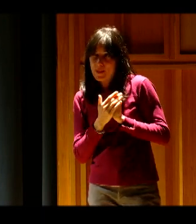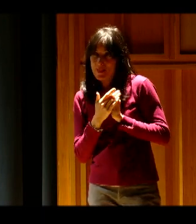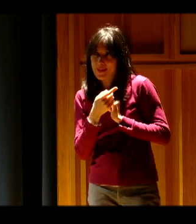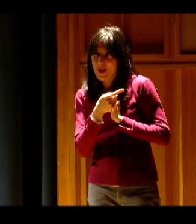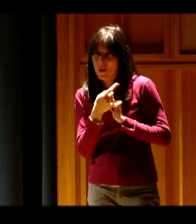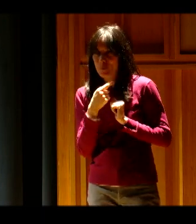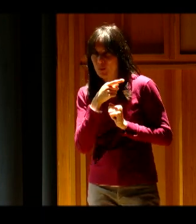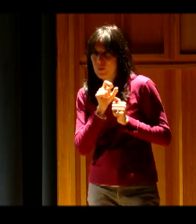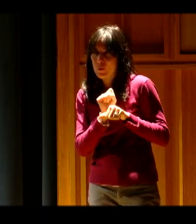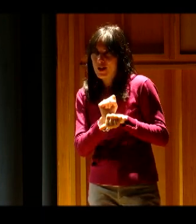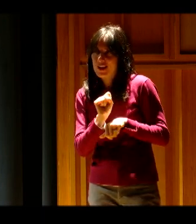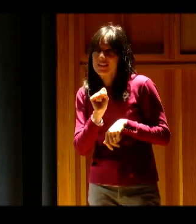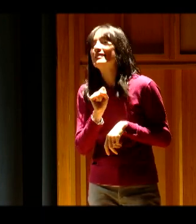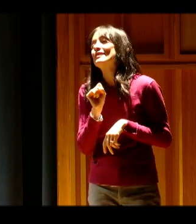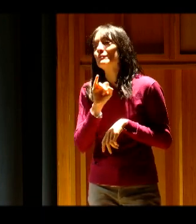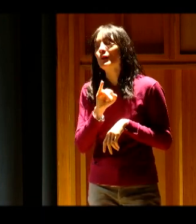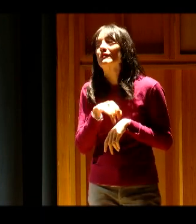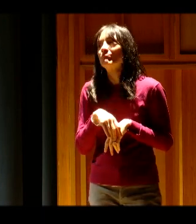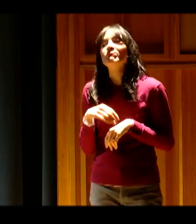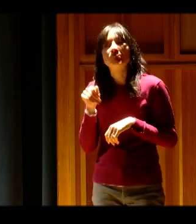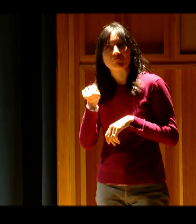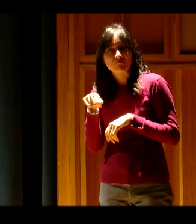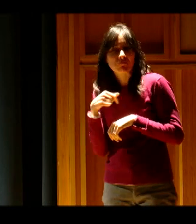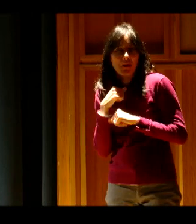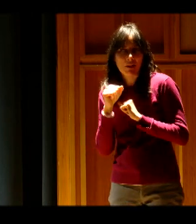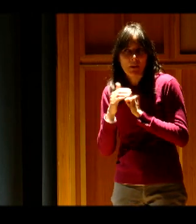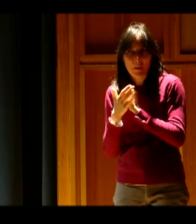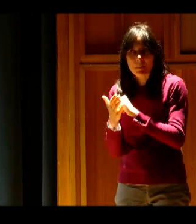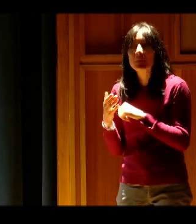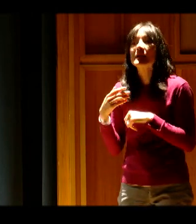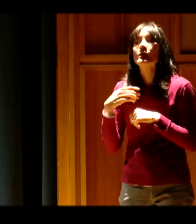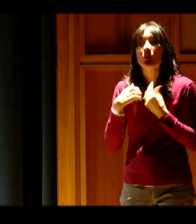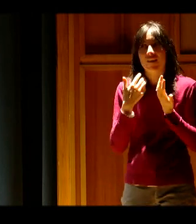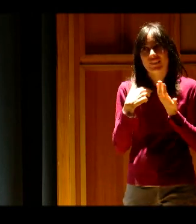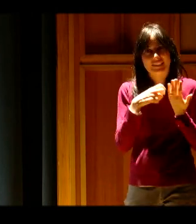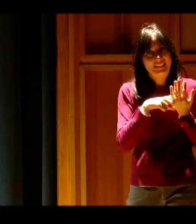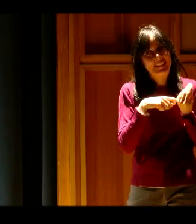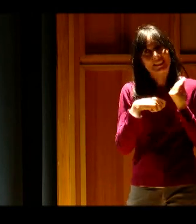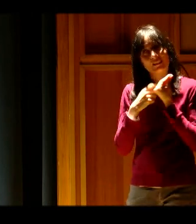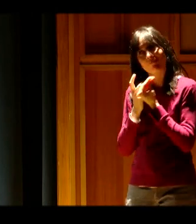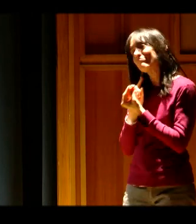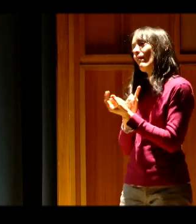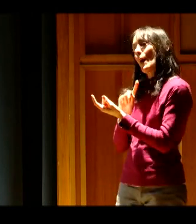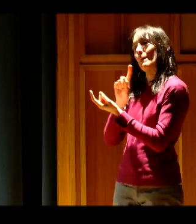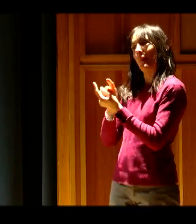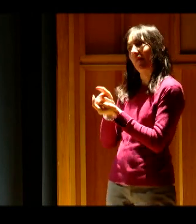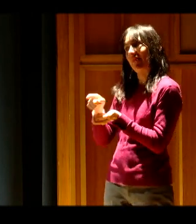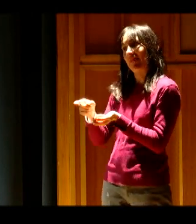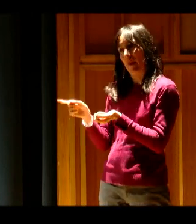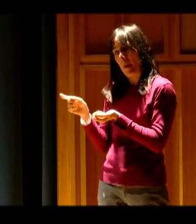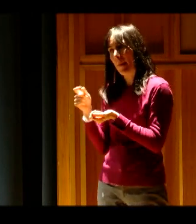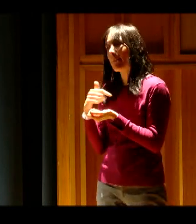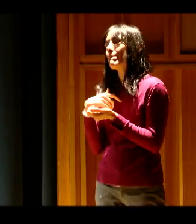And yes, I could and so I met them and it was that serendipitous moment when I met Andrew Potts.